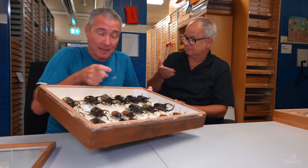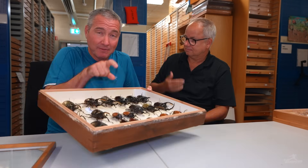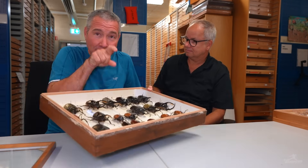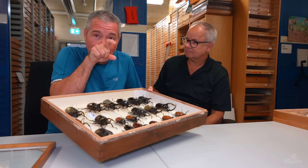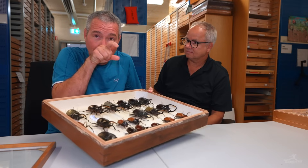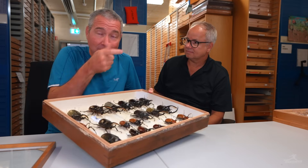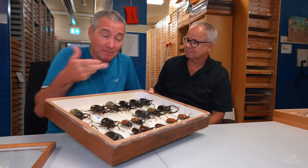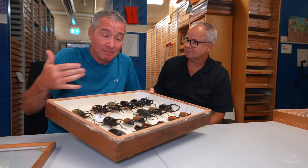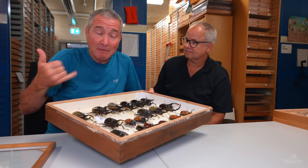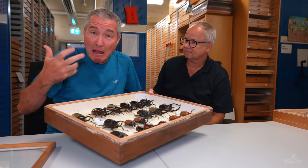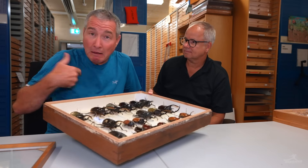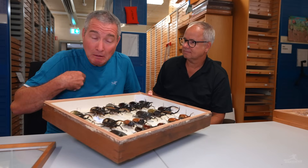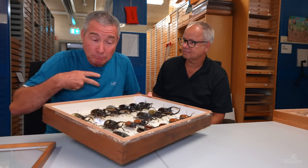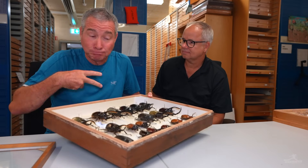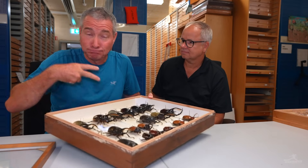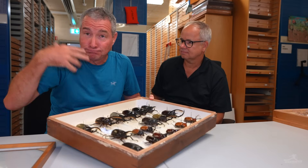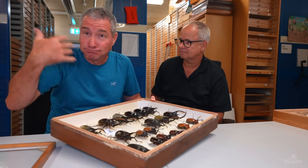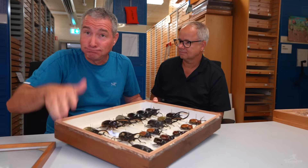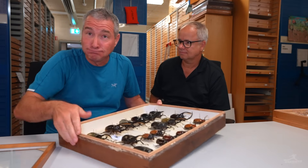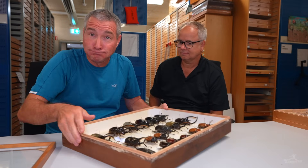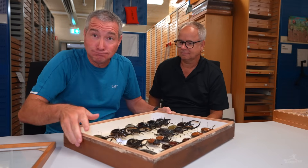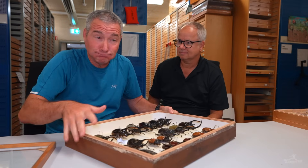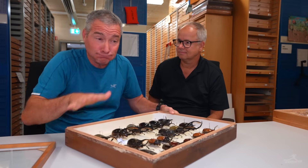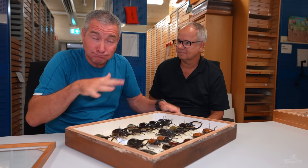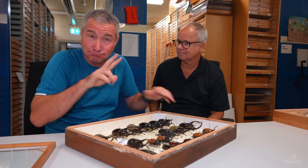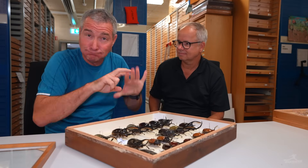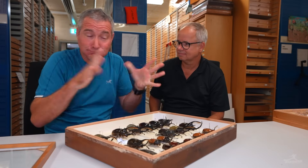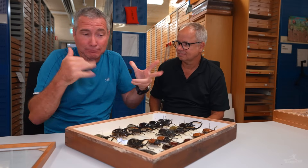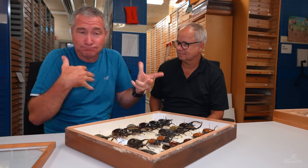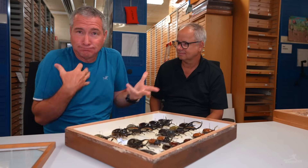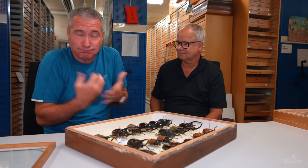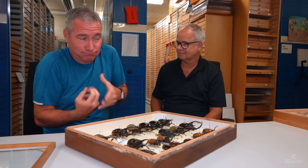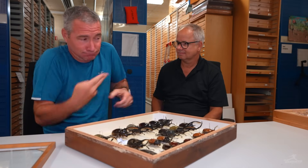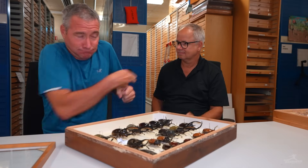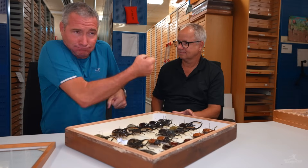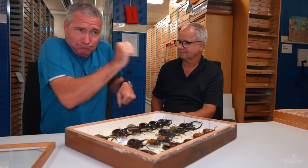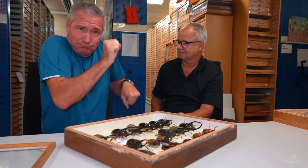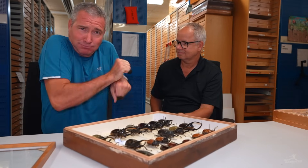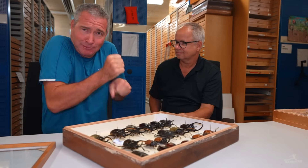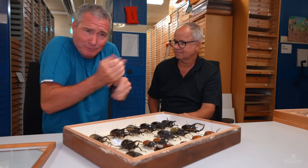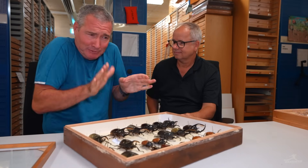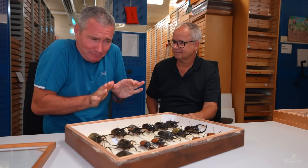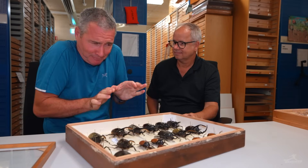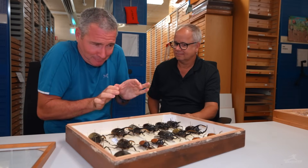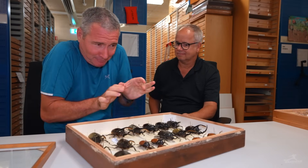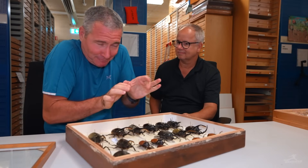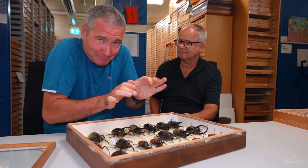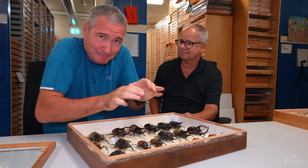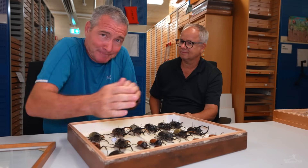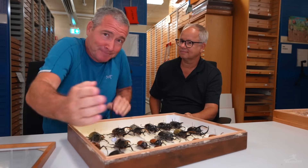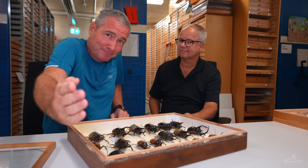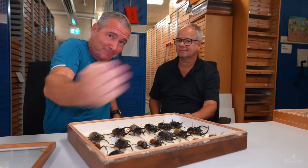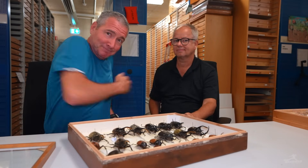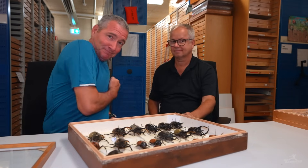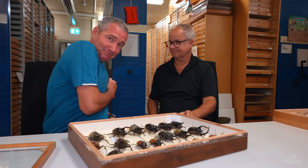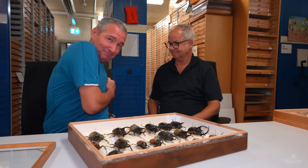I believe it’s for the antennae. I’ll be joining Dirk on the job today, let’s go!